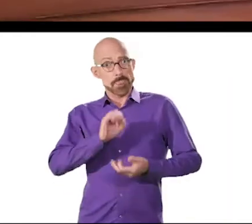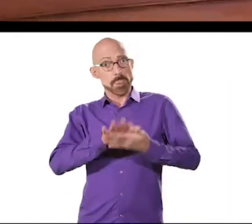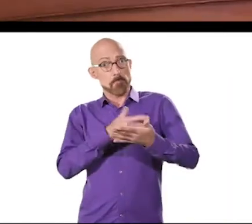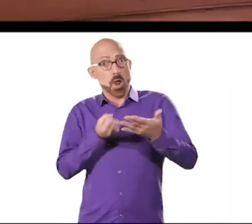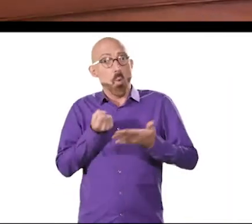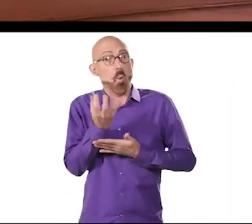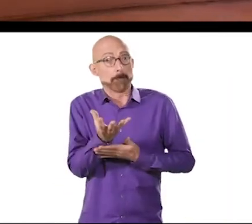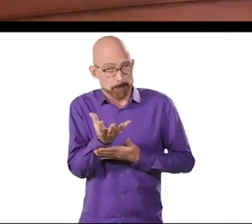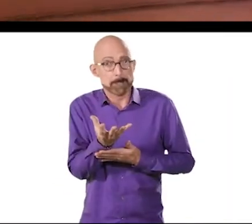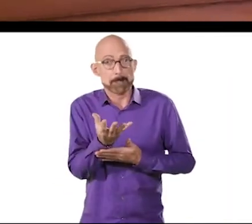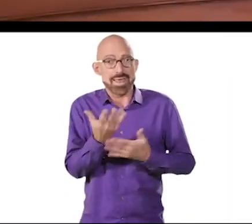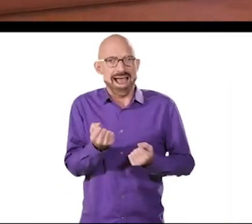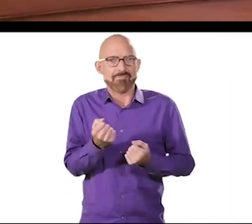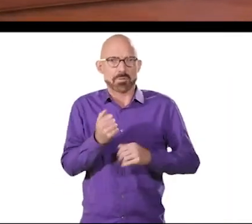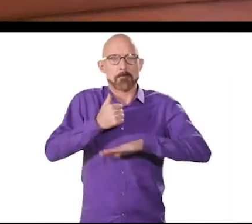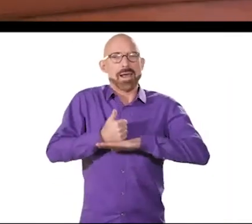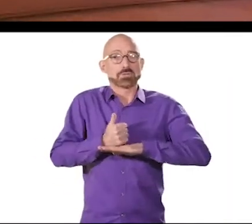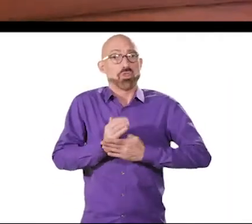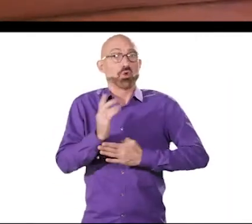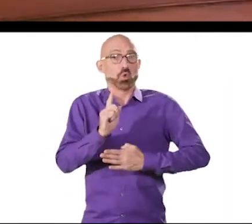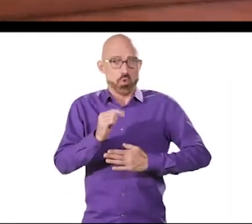The following poem is based on personal experience.